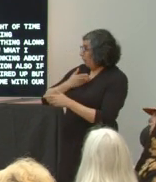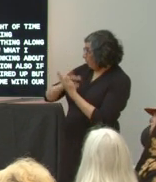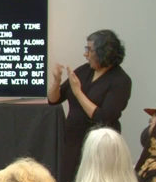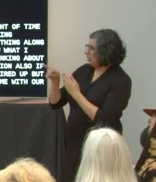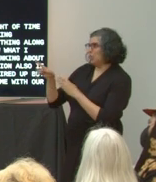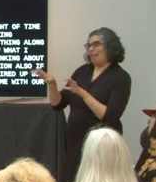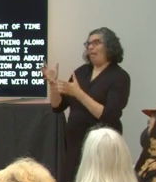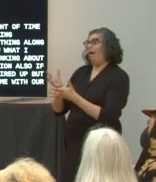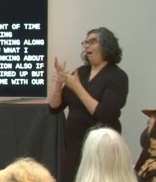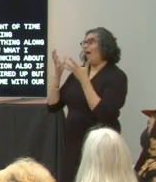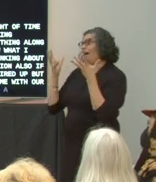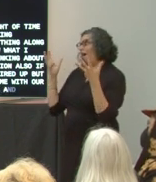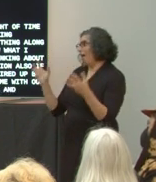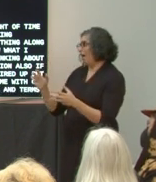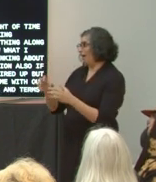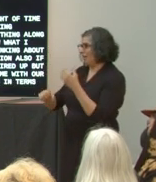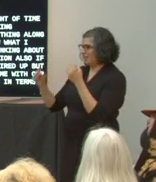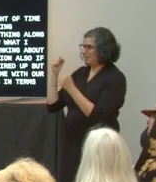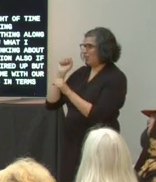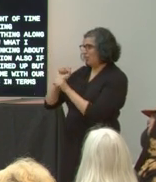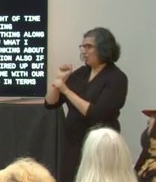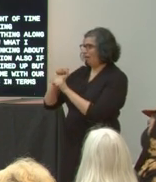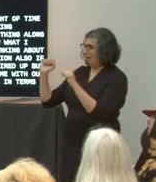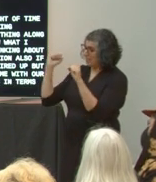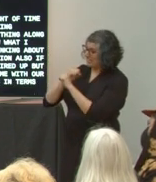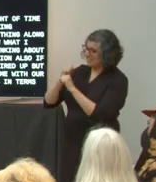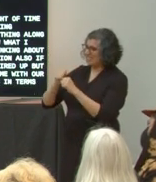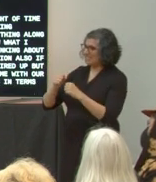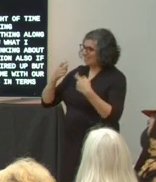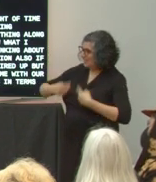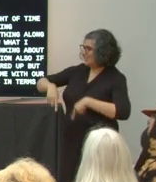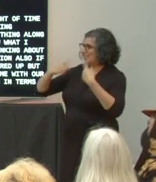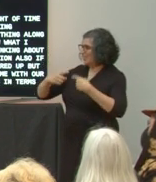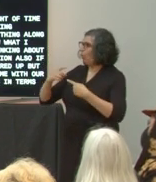a lot of heavy lifting in terms of buy in or convincing,